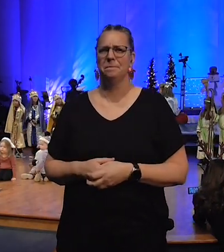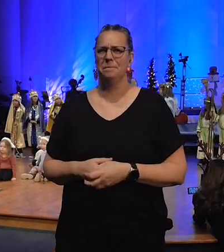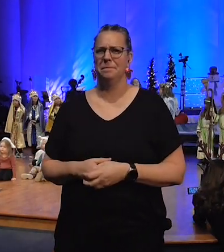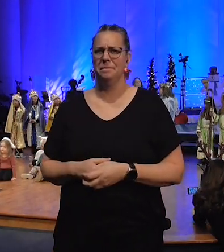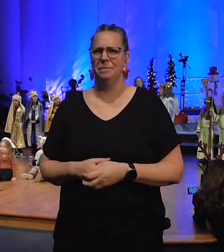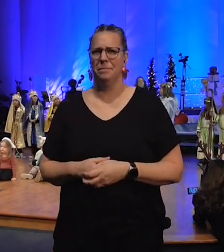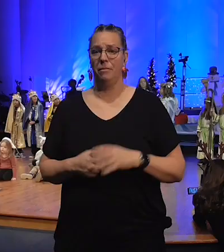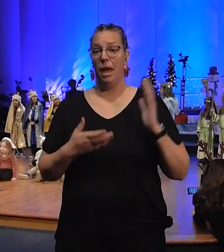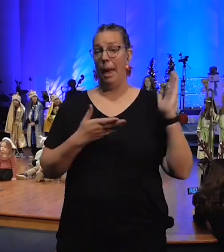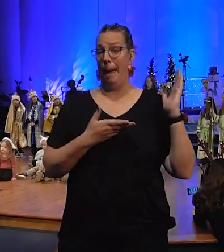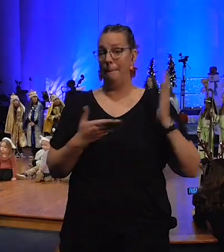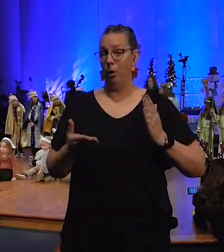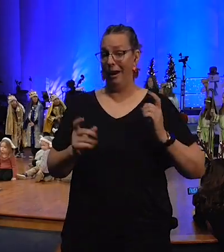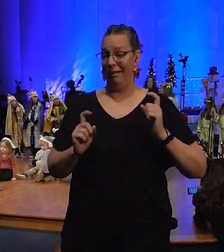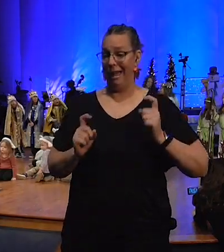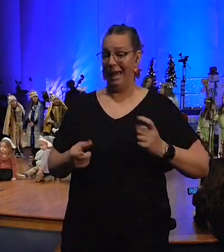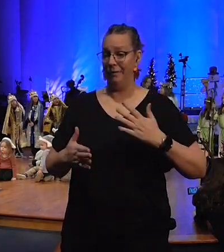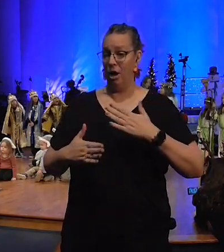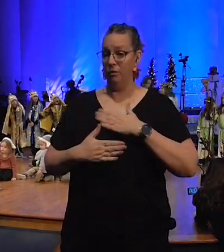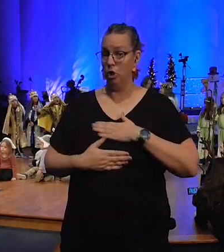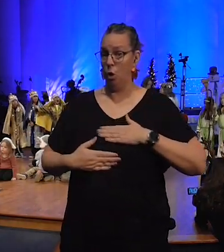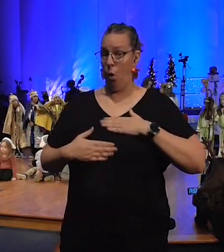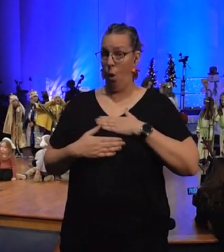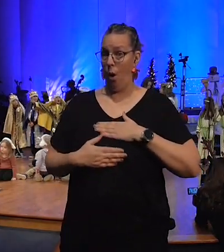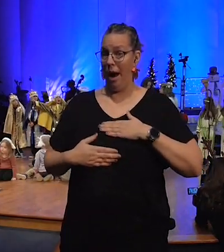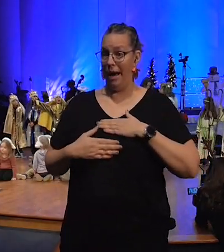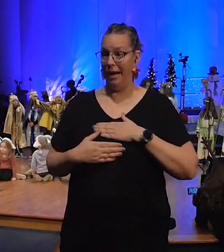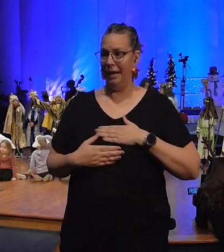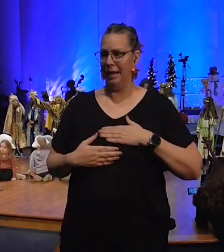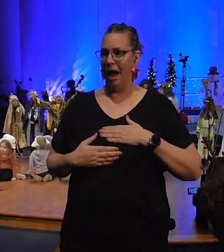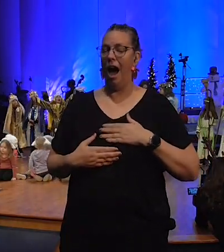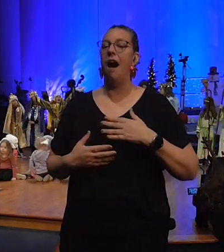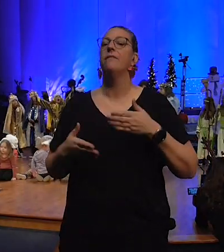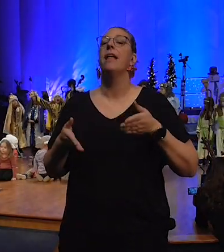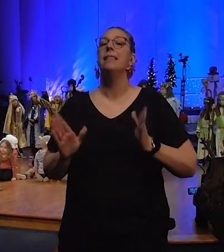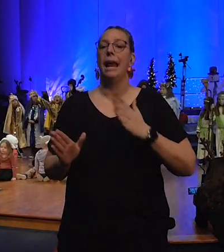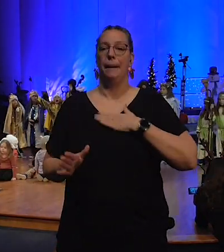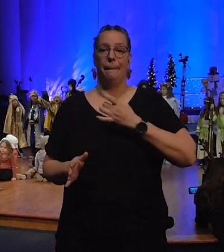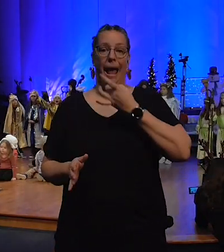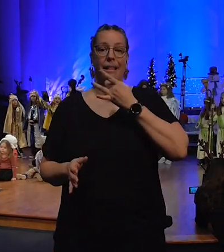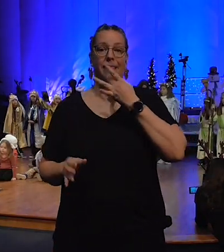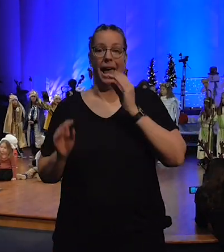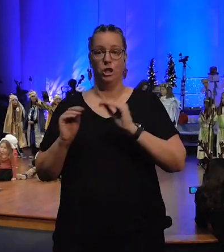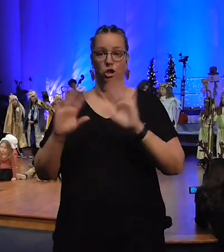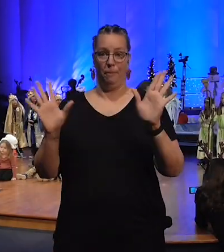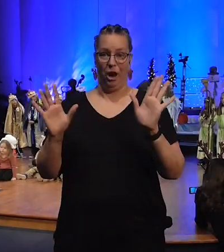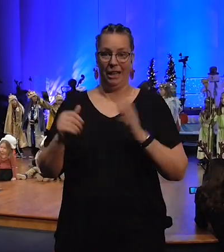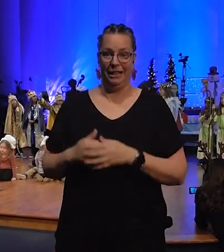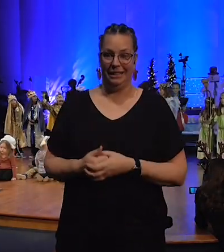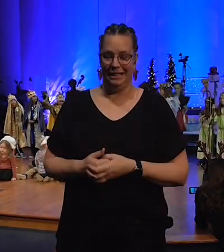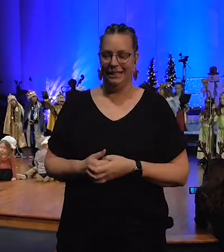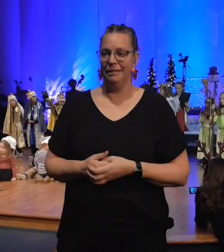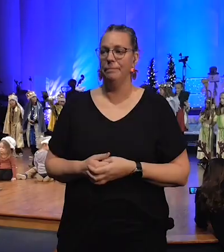things I bring the gift the joy of always let my light shine